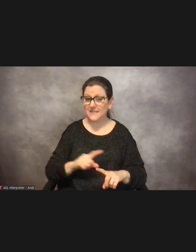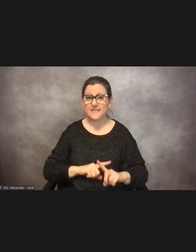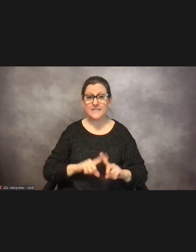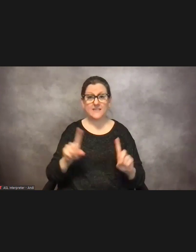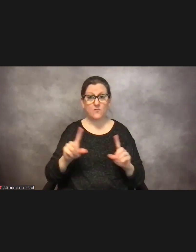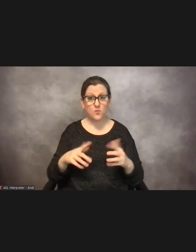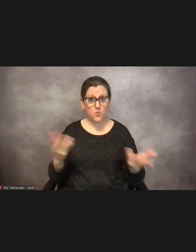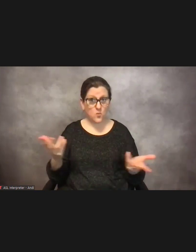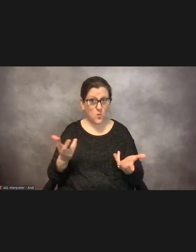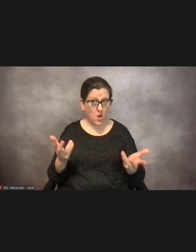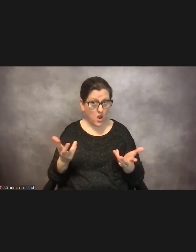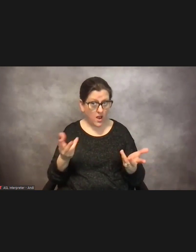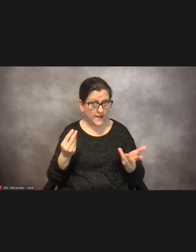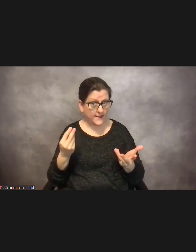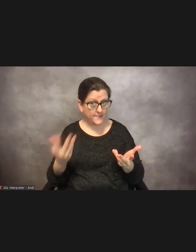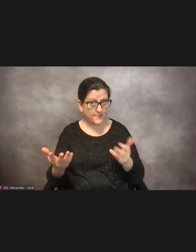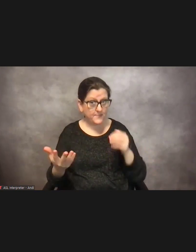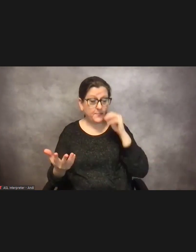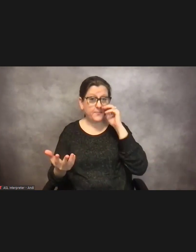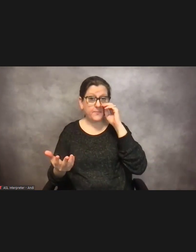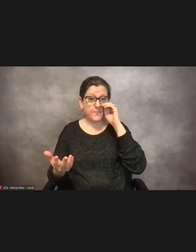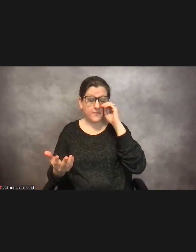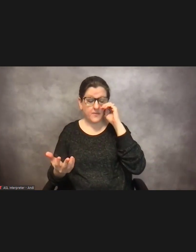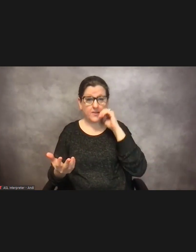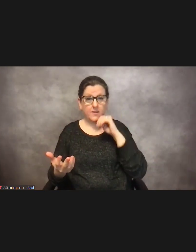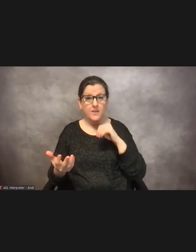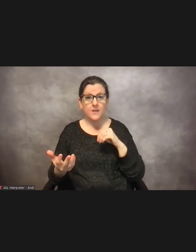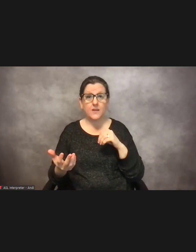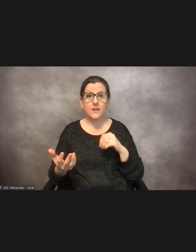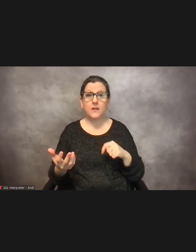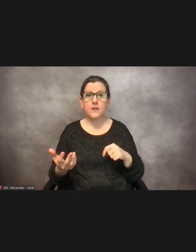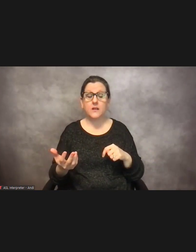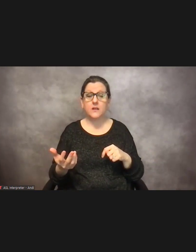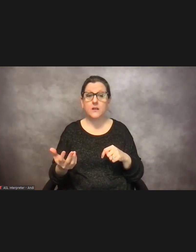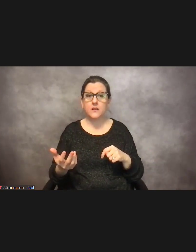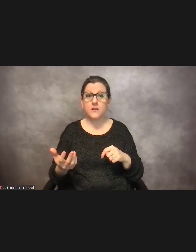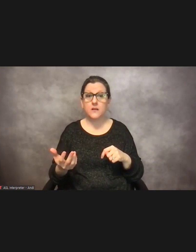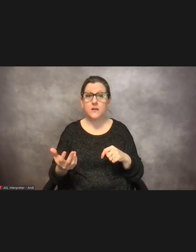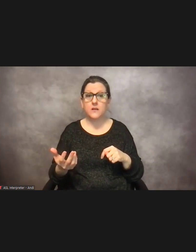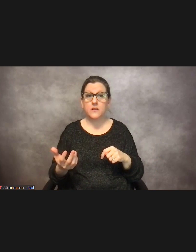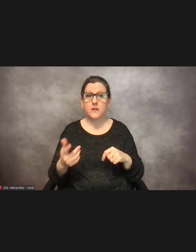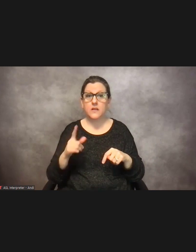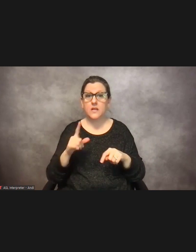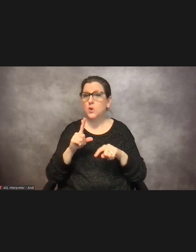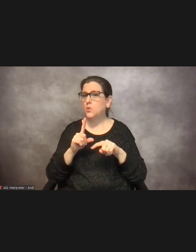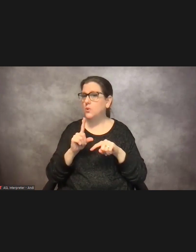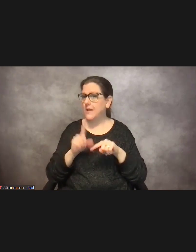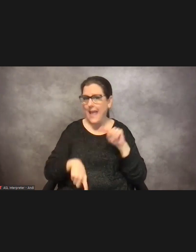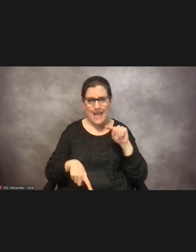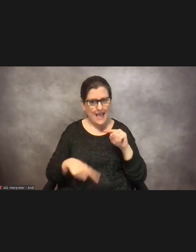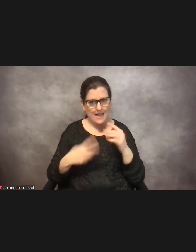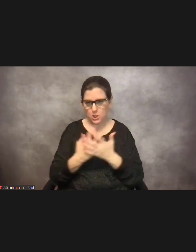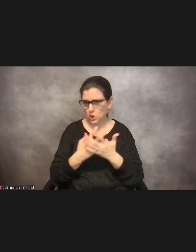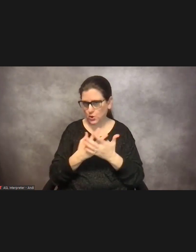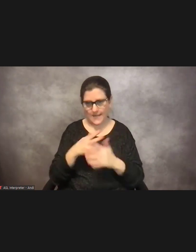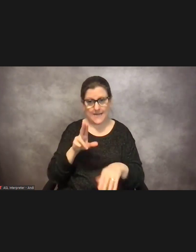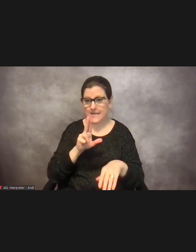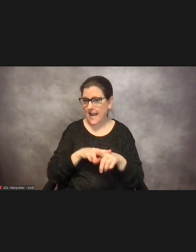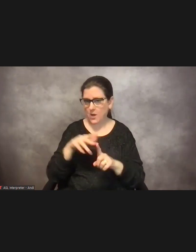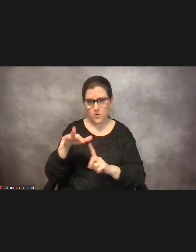The difference, however, though, and we'll talk more about this, is you have to be, you can't screen in a natural environment, you have